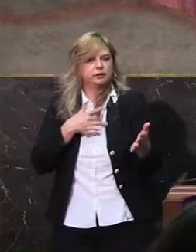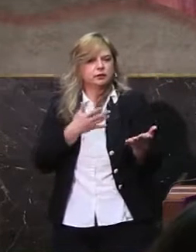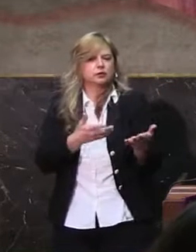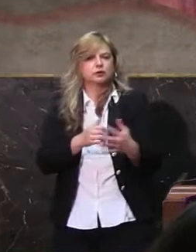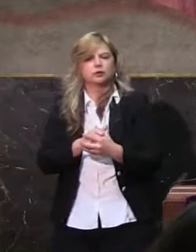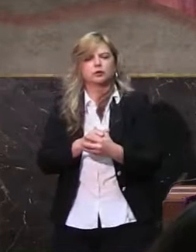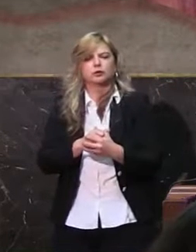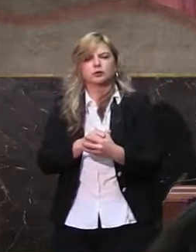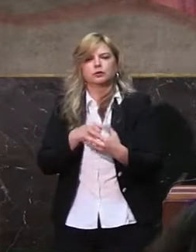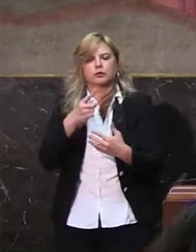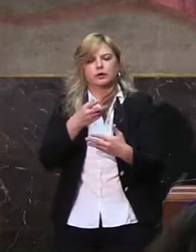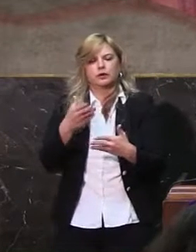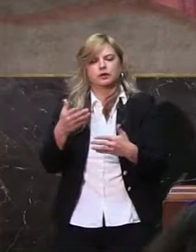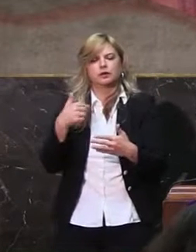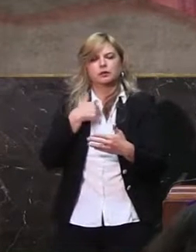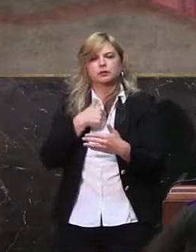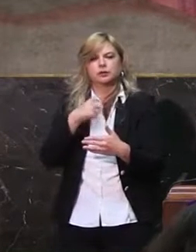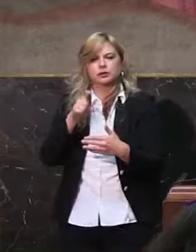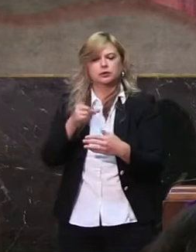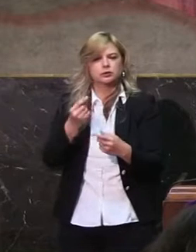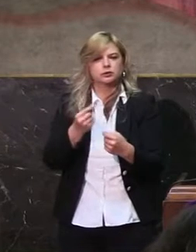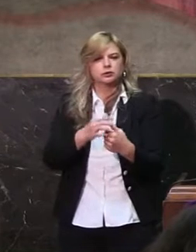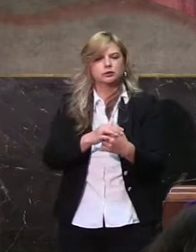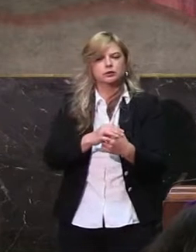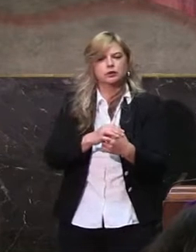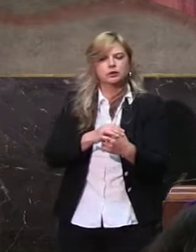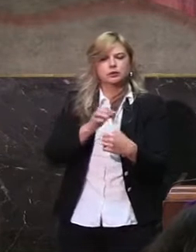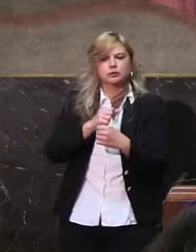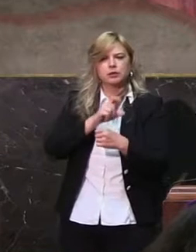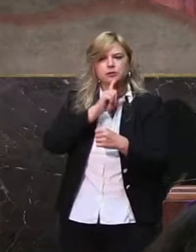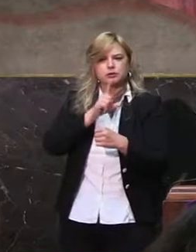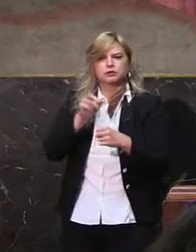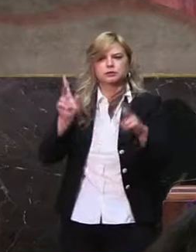of the things that we should be doing is make sure that people understand